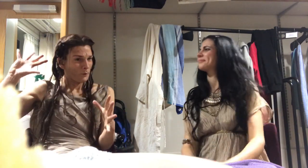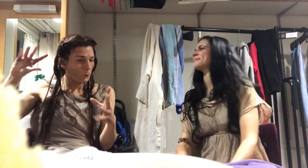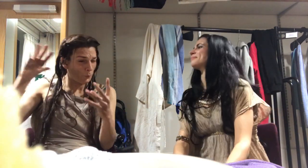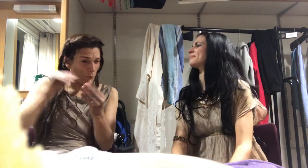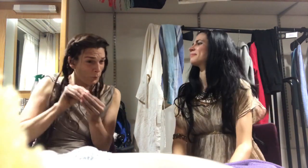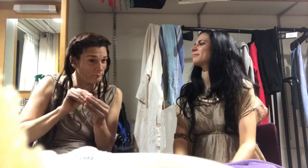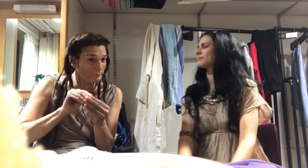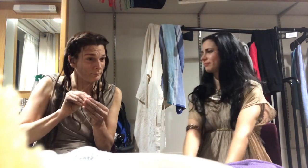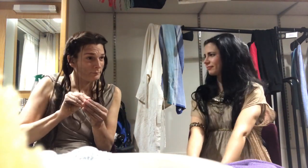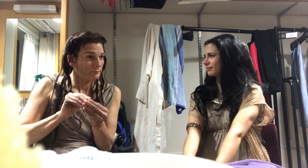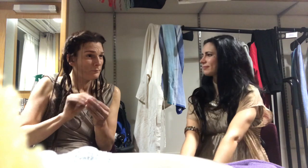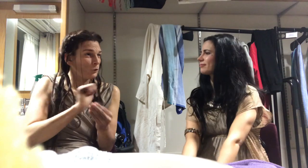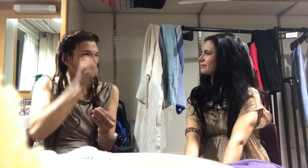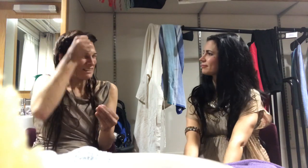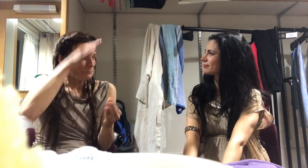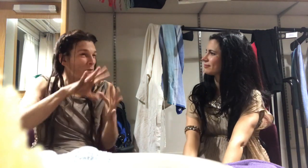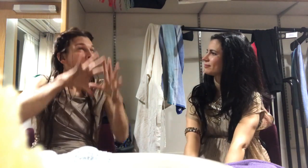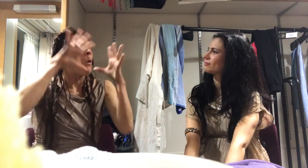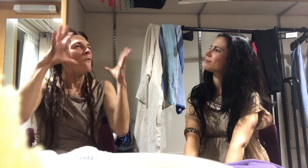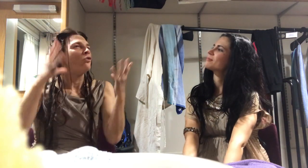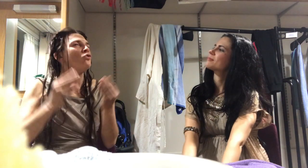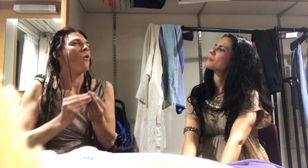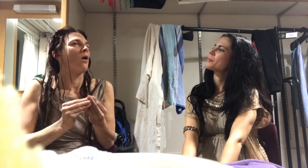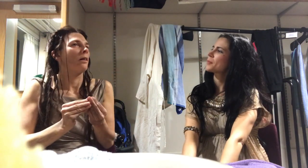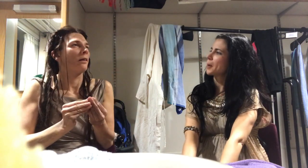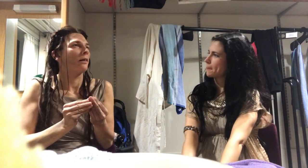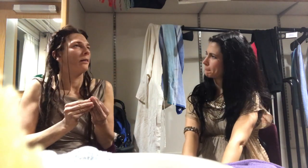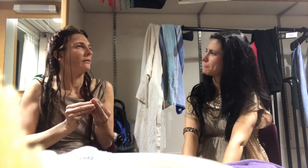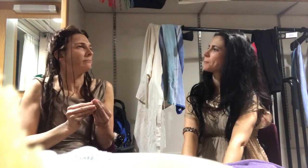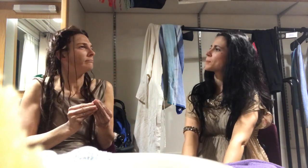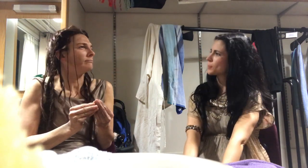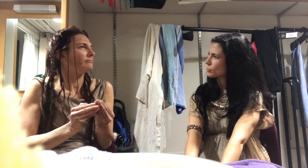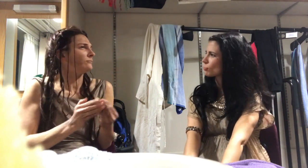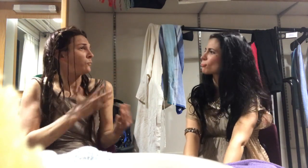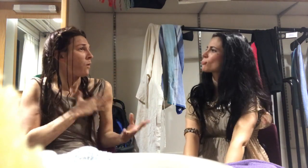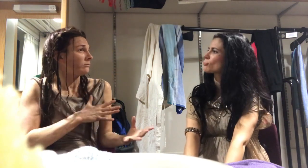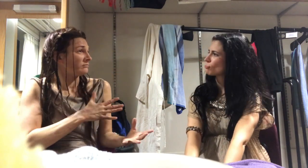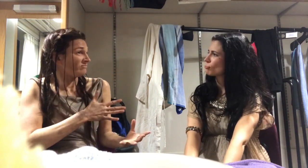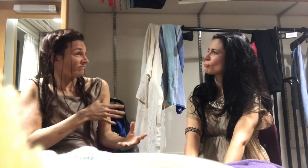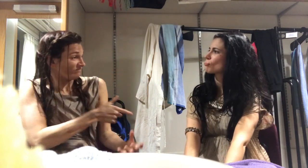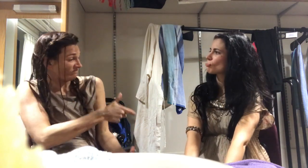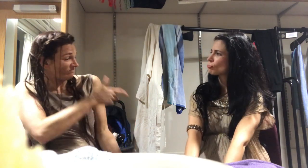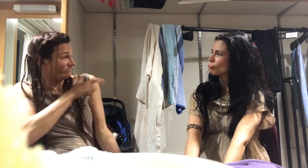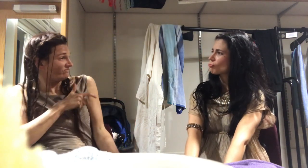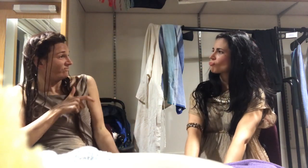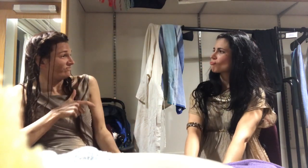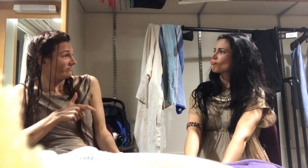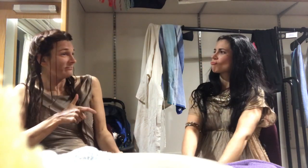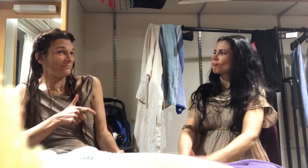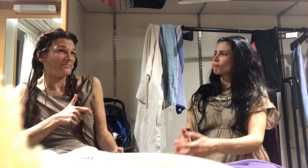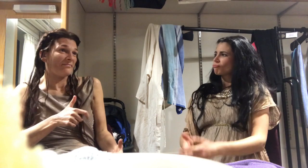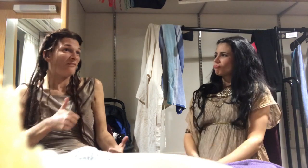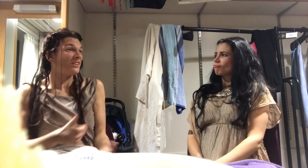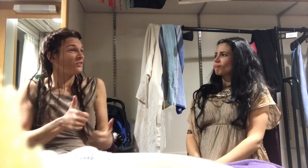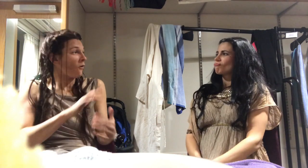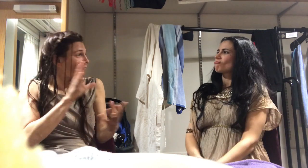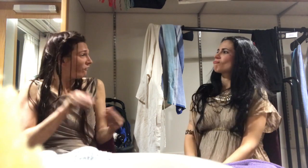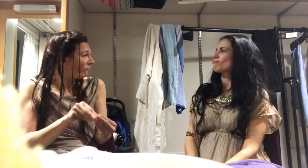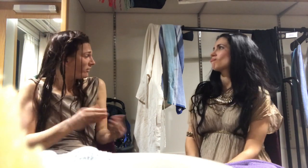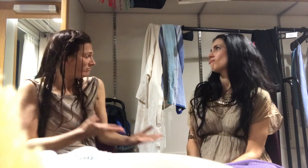Could you sum up, your overall RSC experience? Maybe add a final comment to finish up?